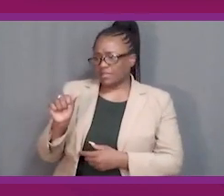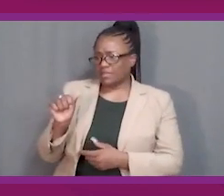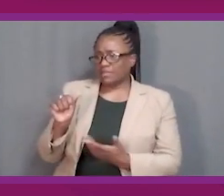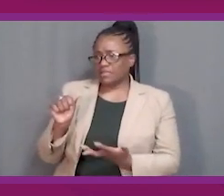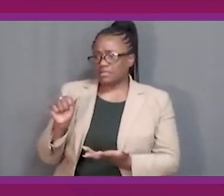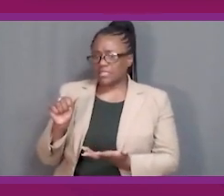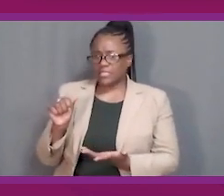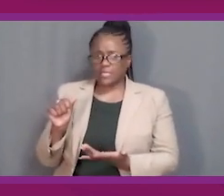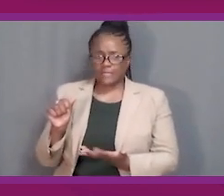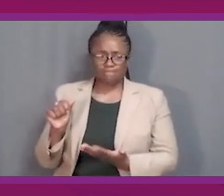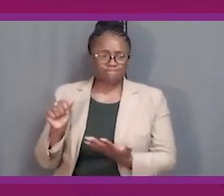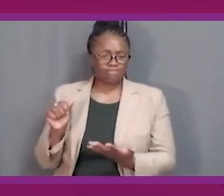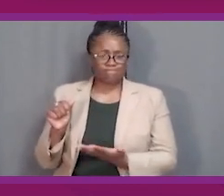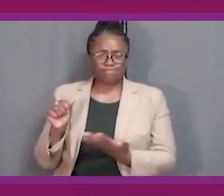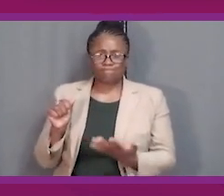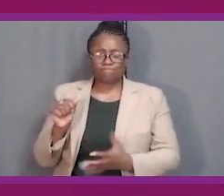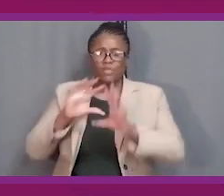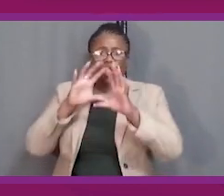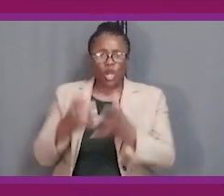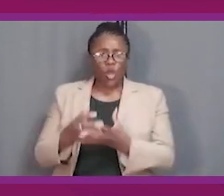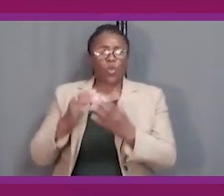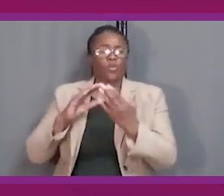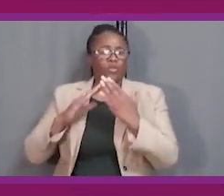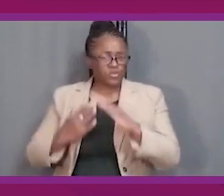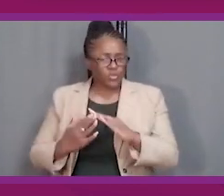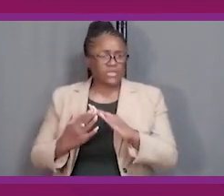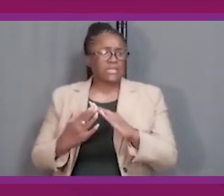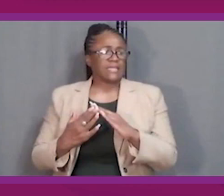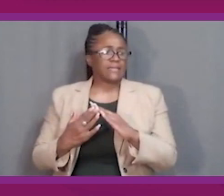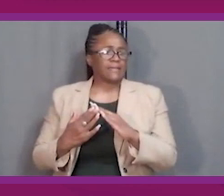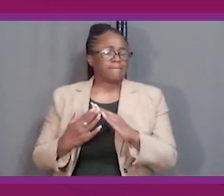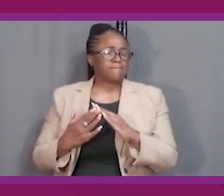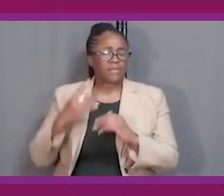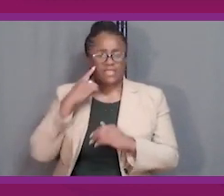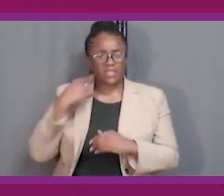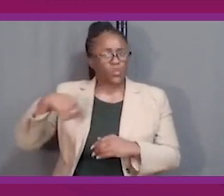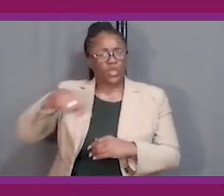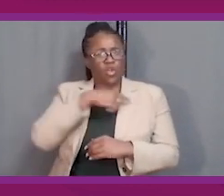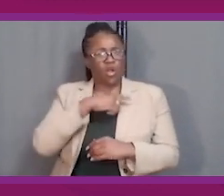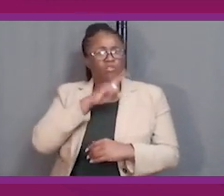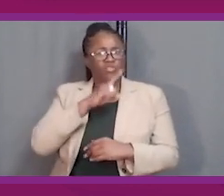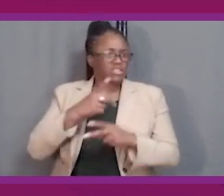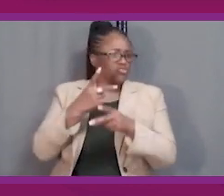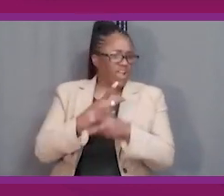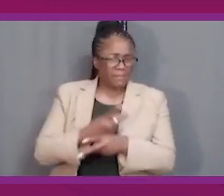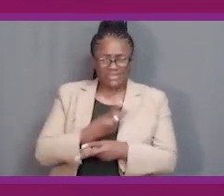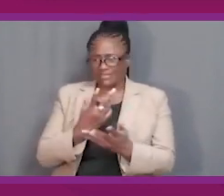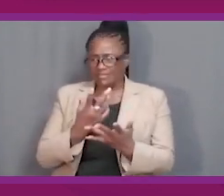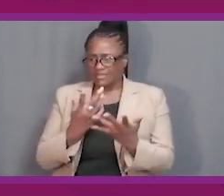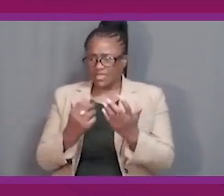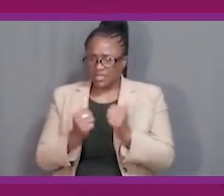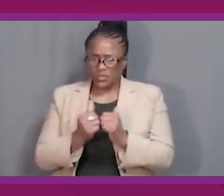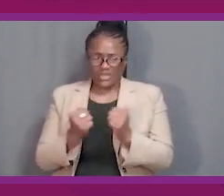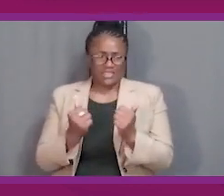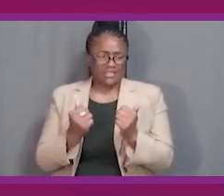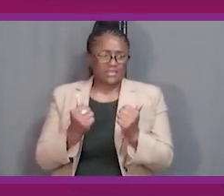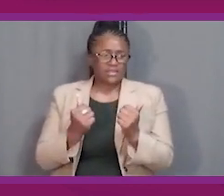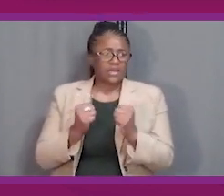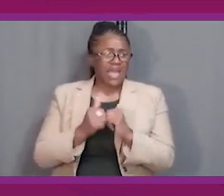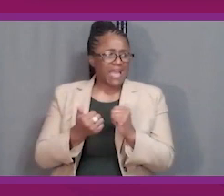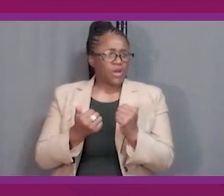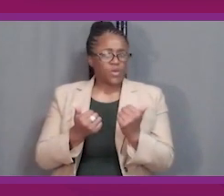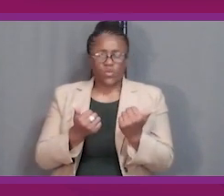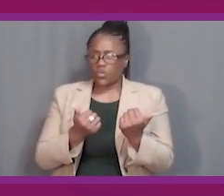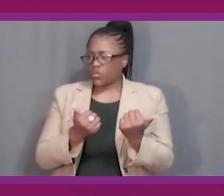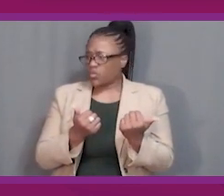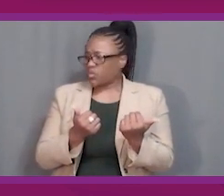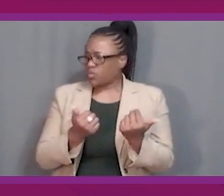I think we're all sort of grappling with how the folks who are most excluded, the folks who